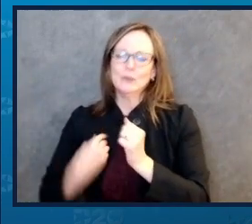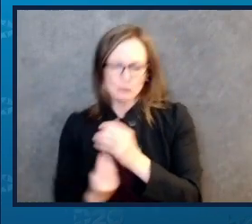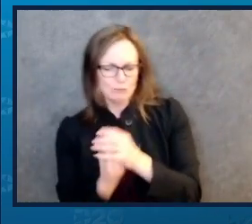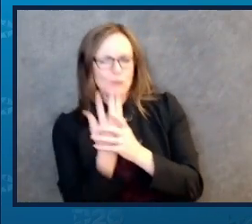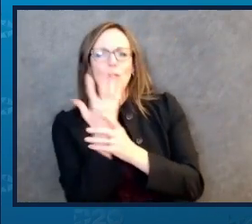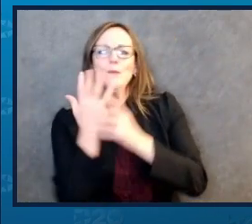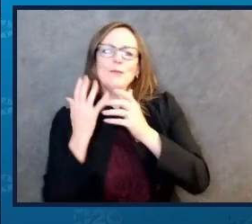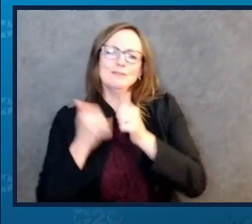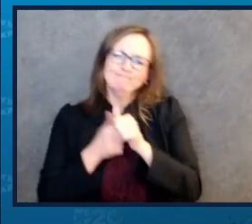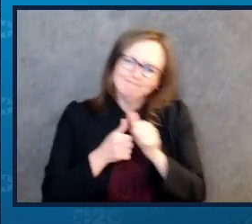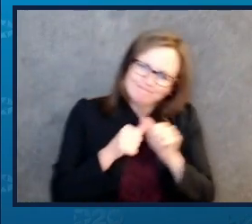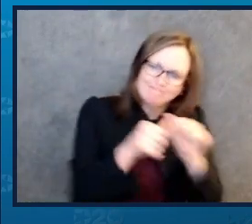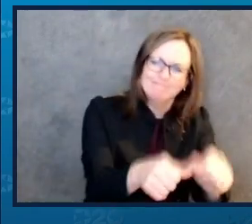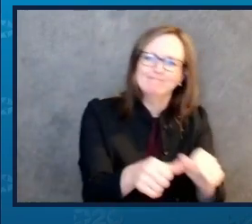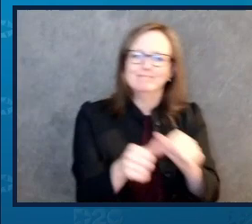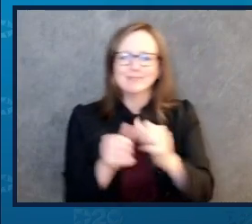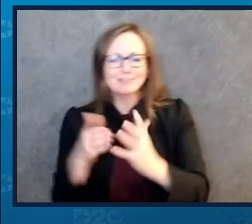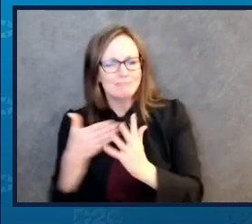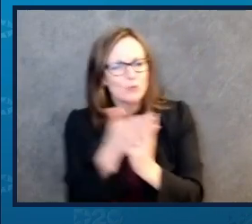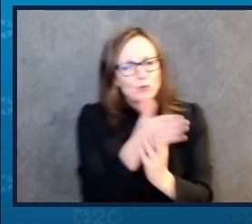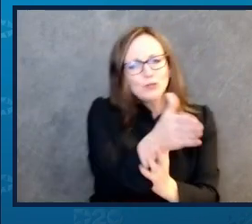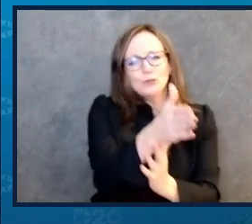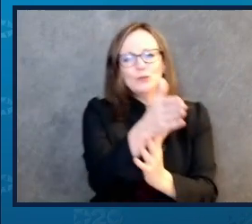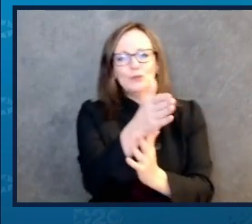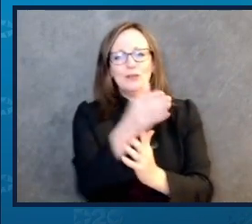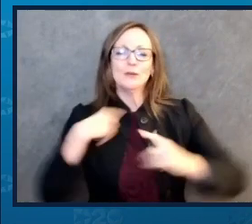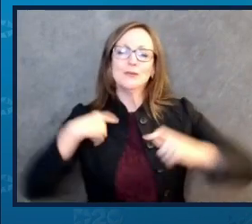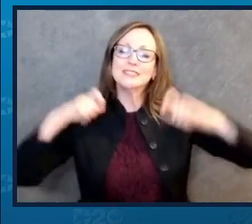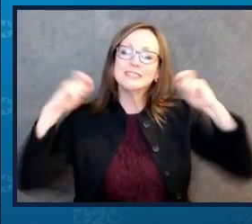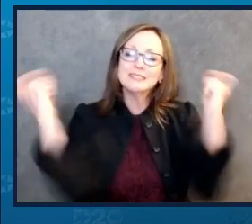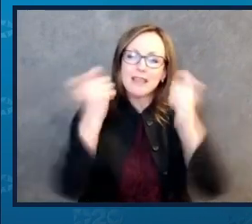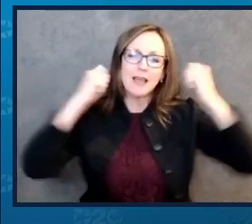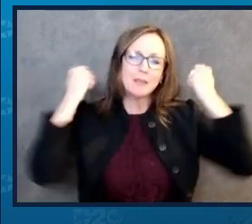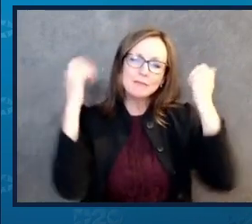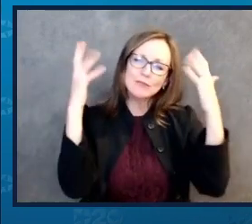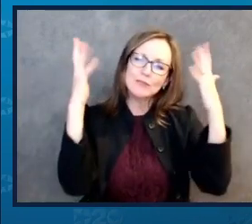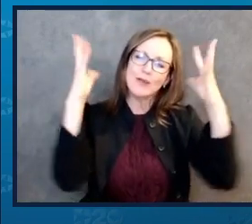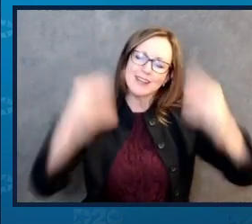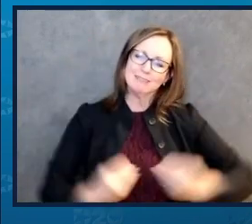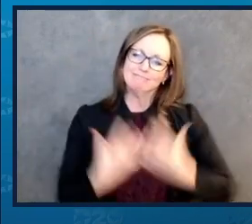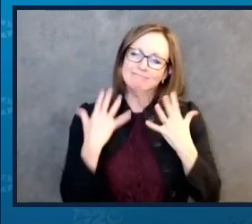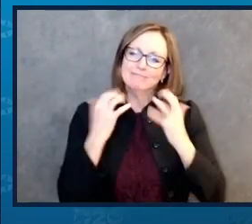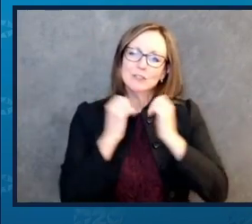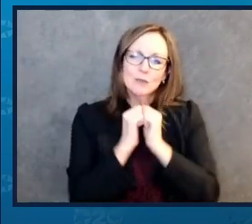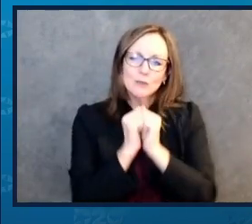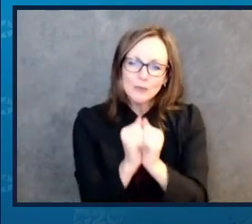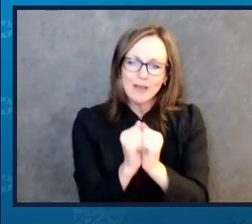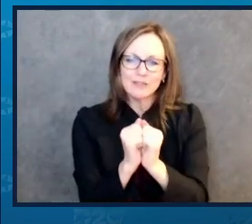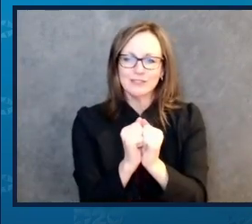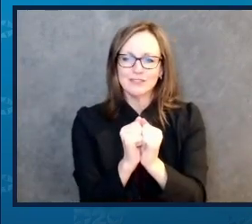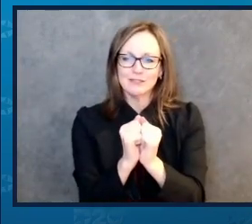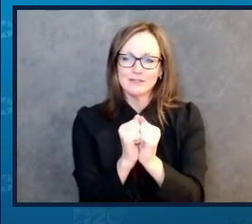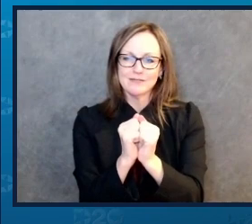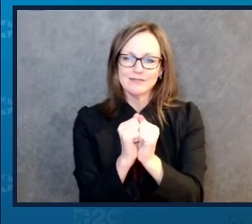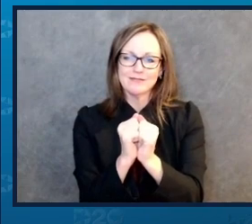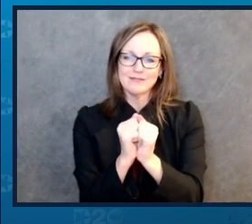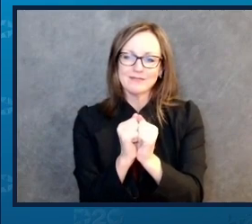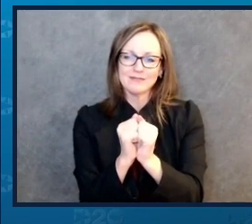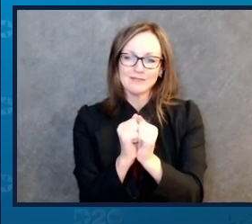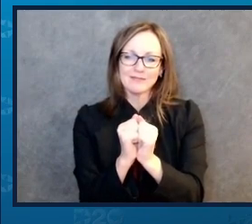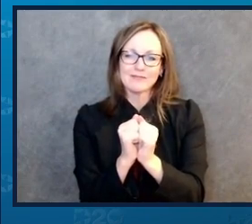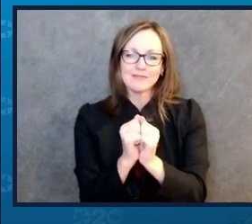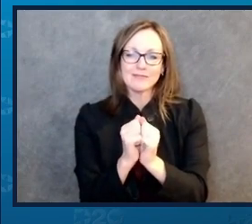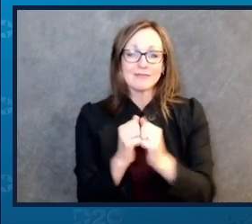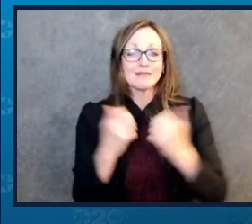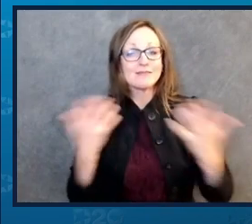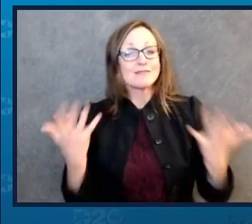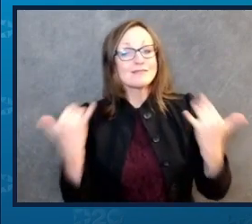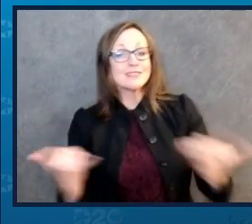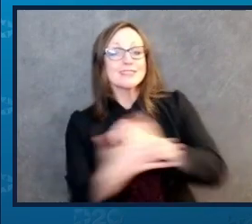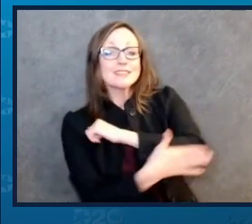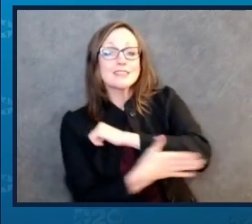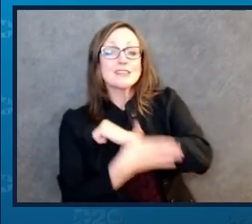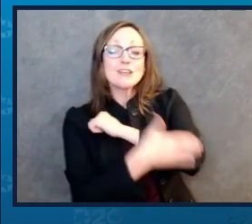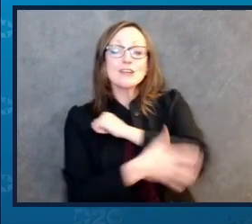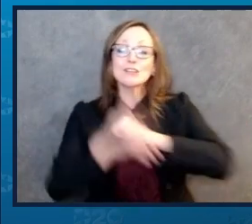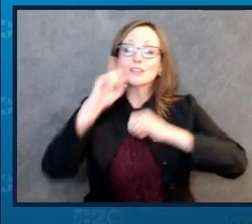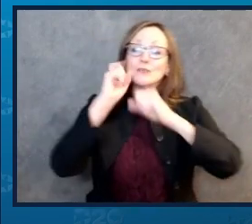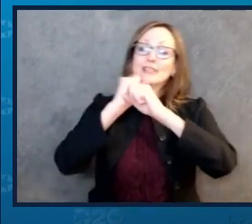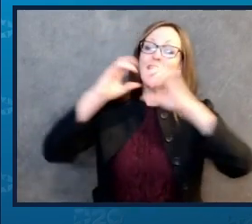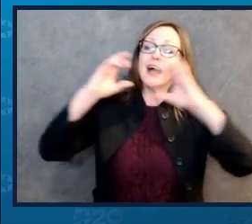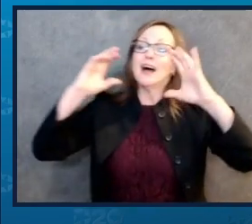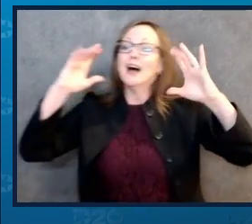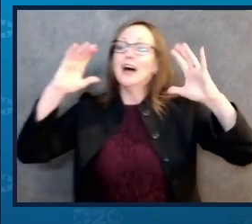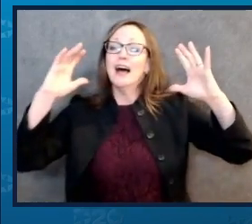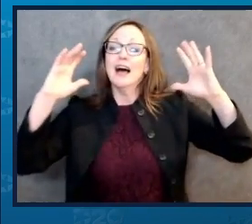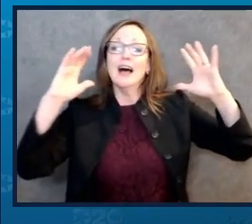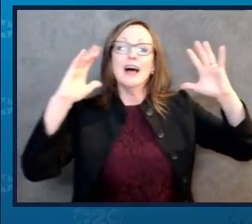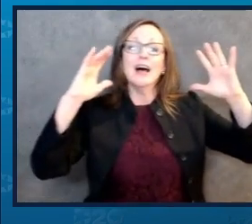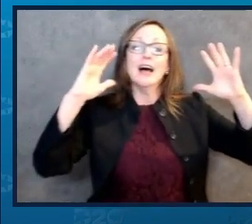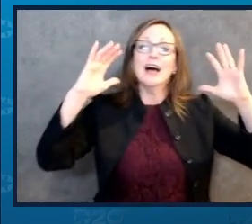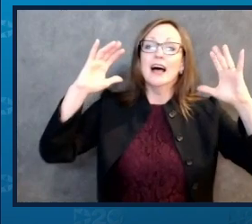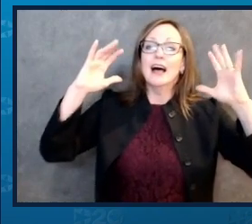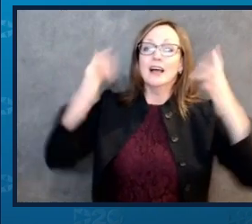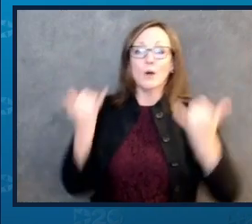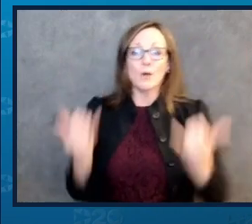TRIUMPHS TOGETHER.